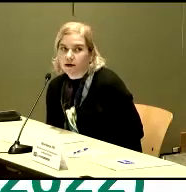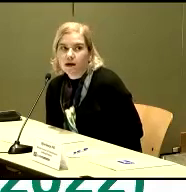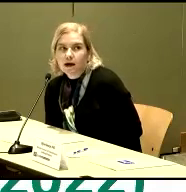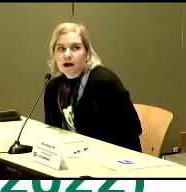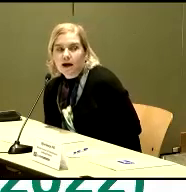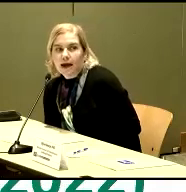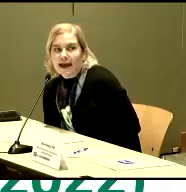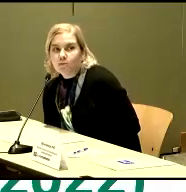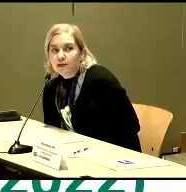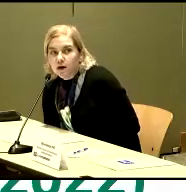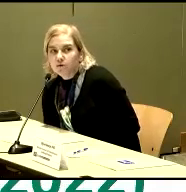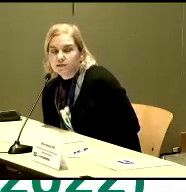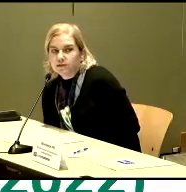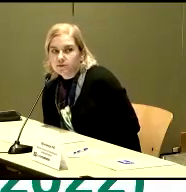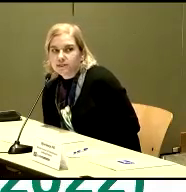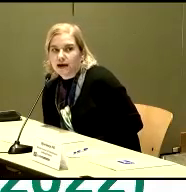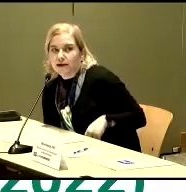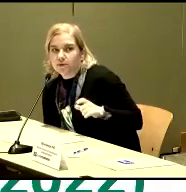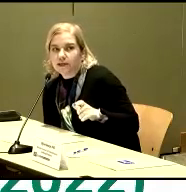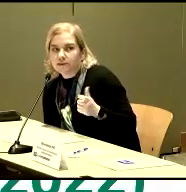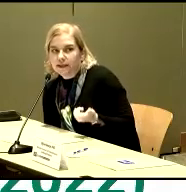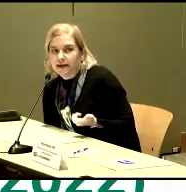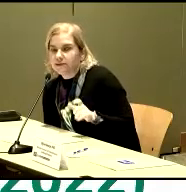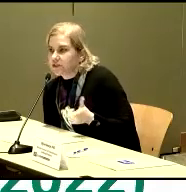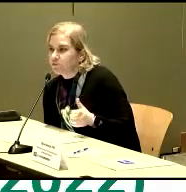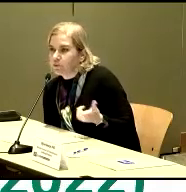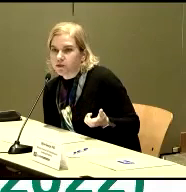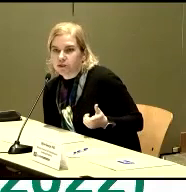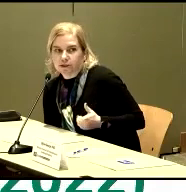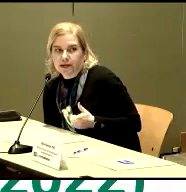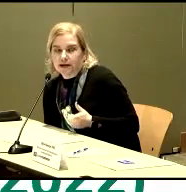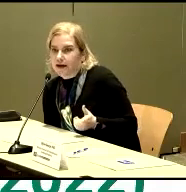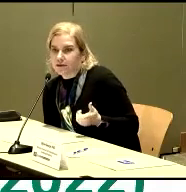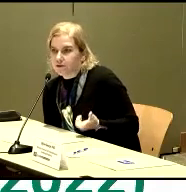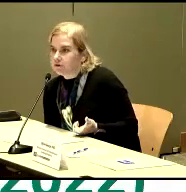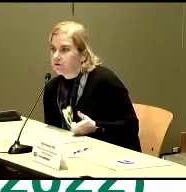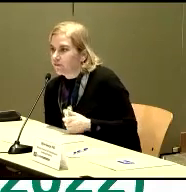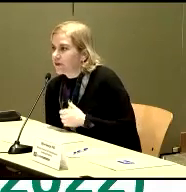And we know that suicide really lands disproportionately on certain groups.